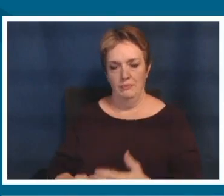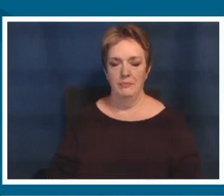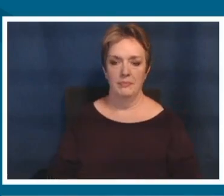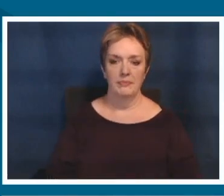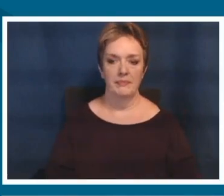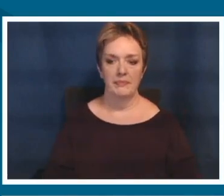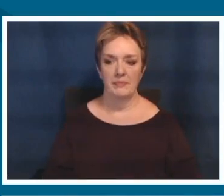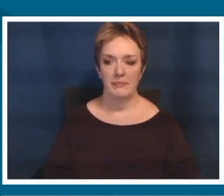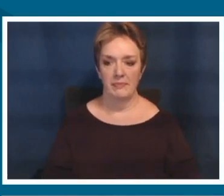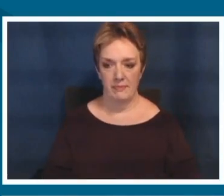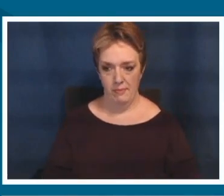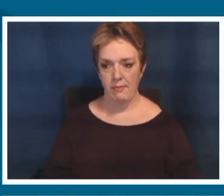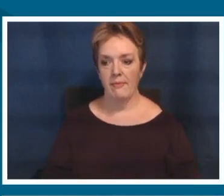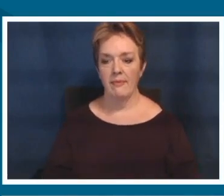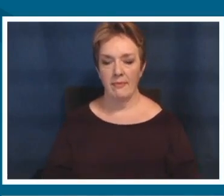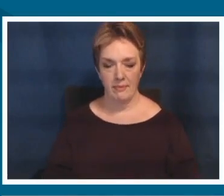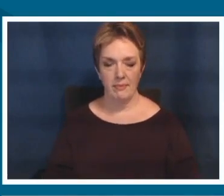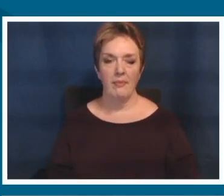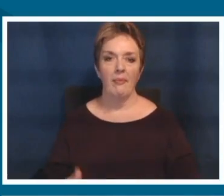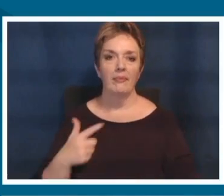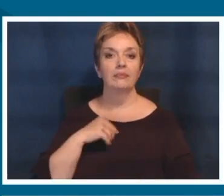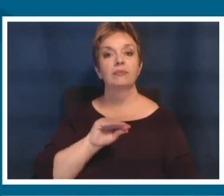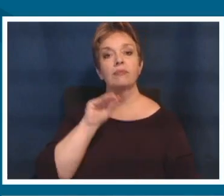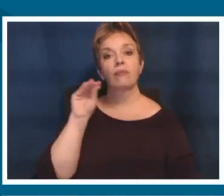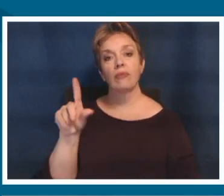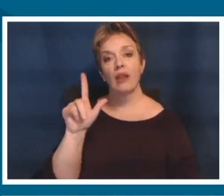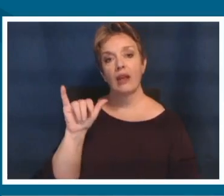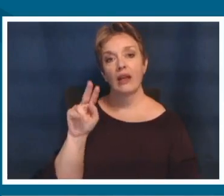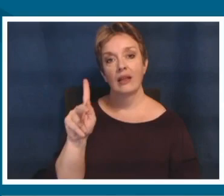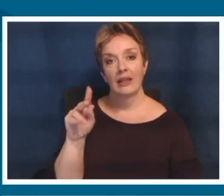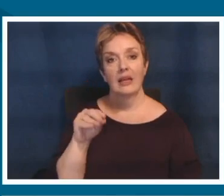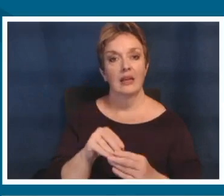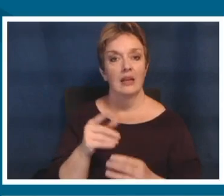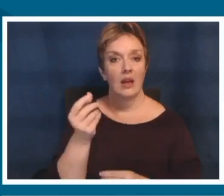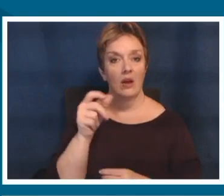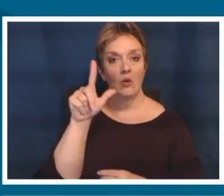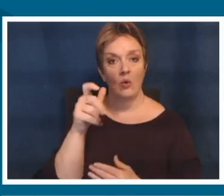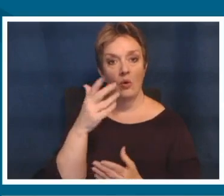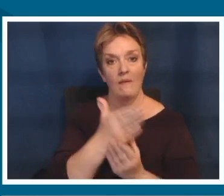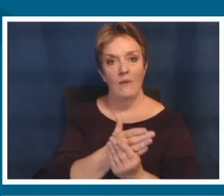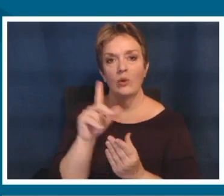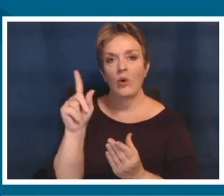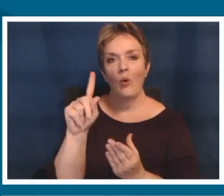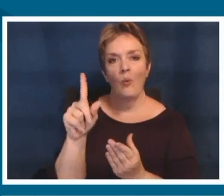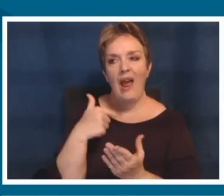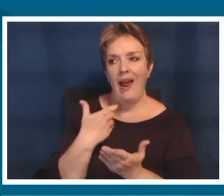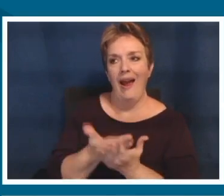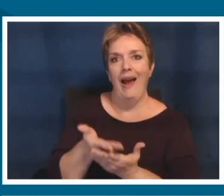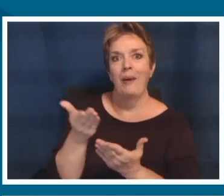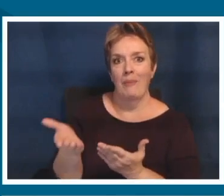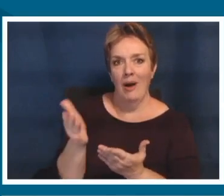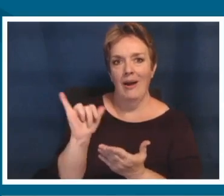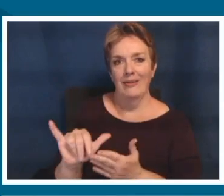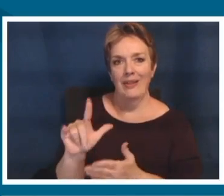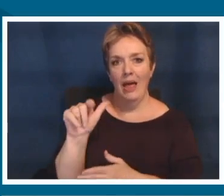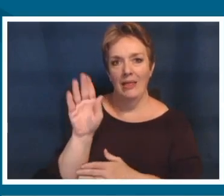uh our google folder to where to where i got the labels if people want to buy